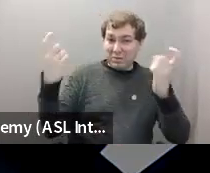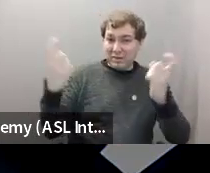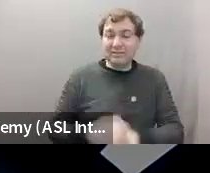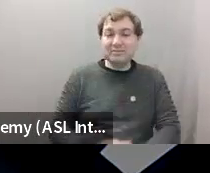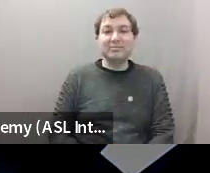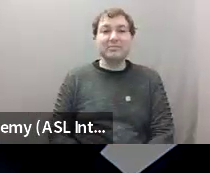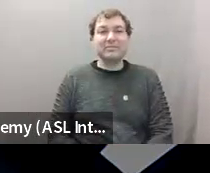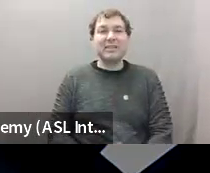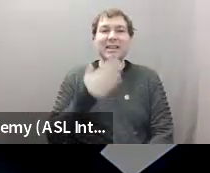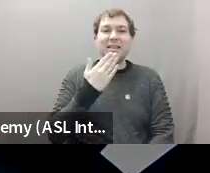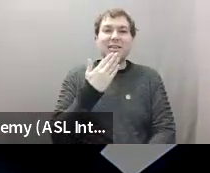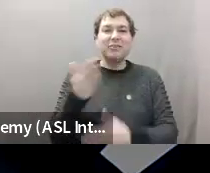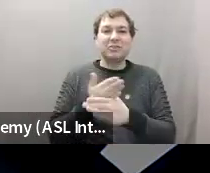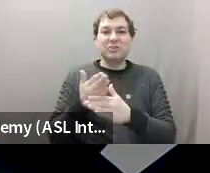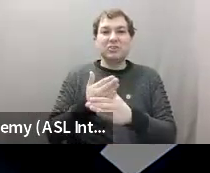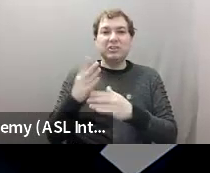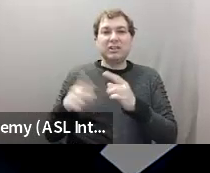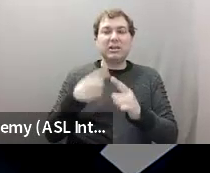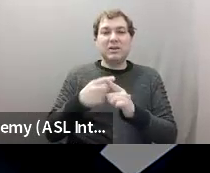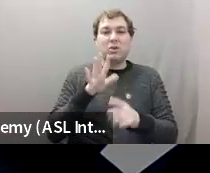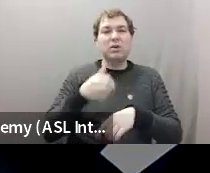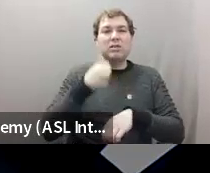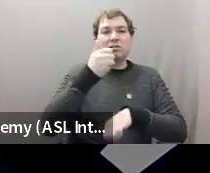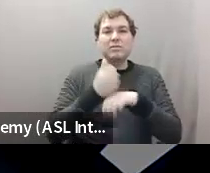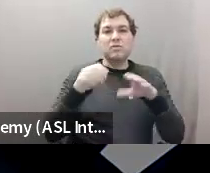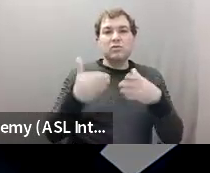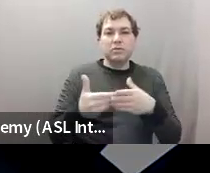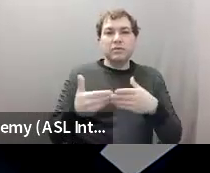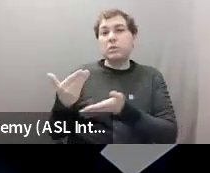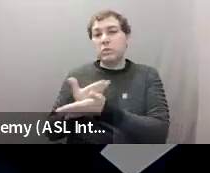Linda Pogue: for sharing about your established groups and in new groups Linda Pogue: interesting